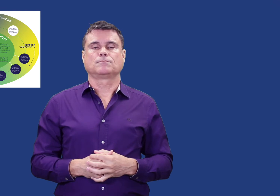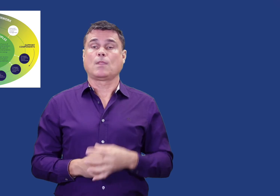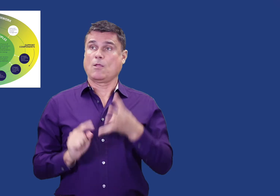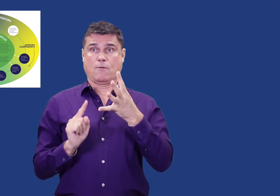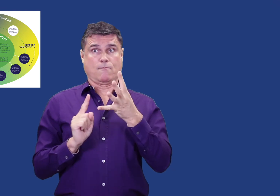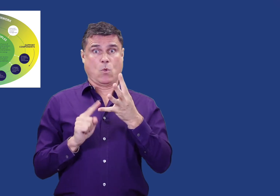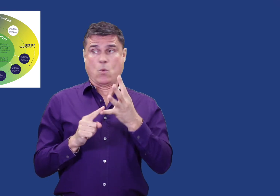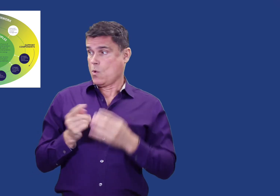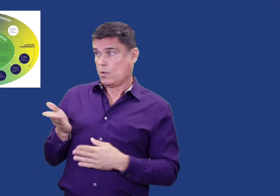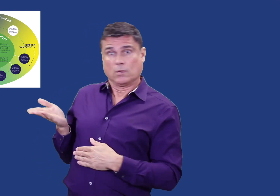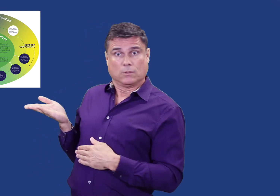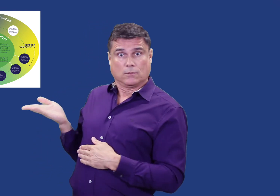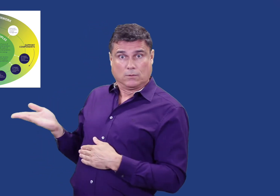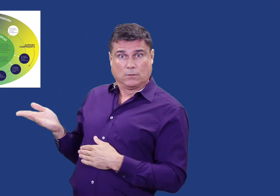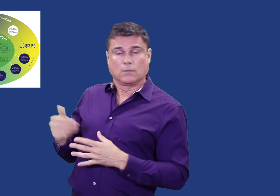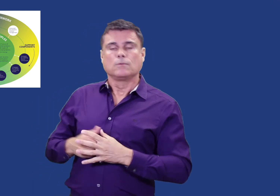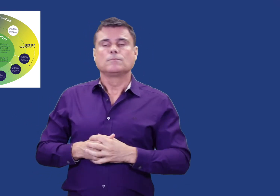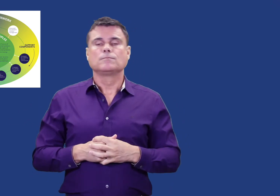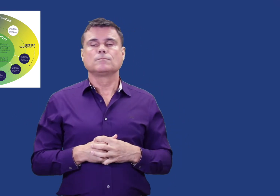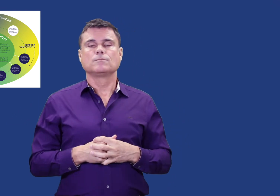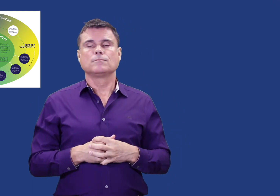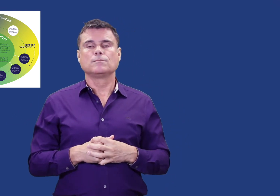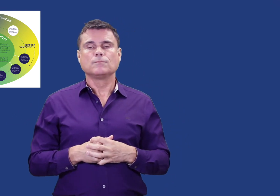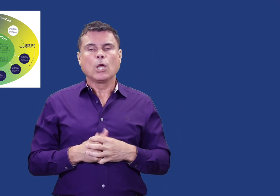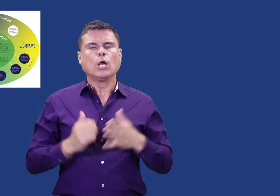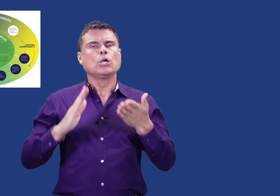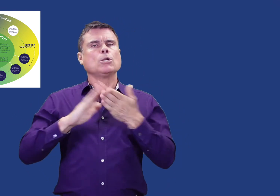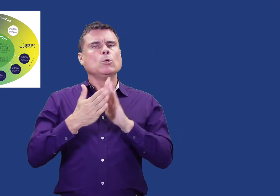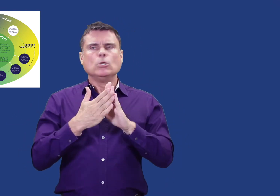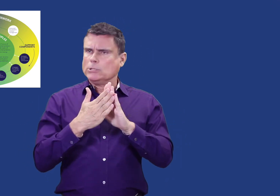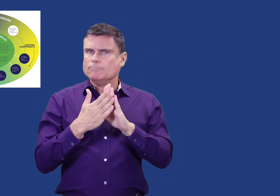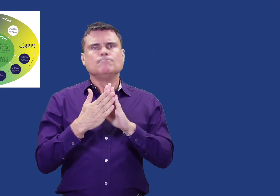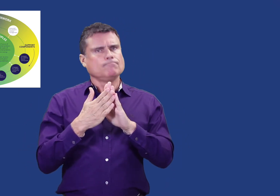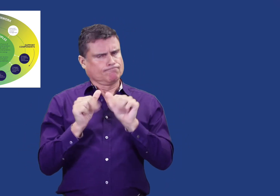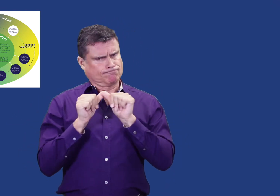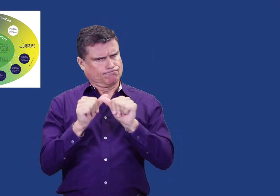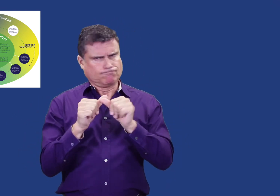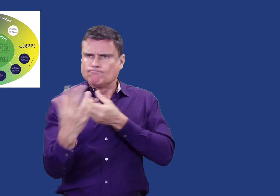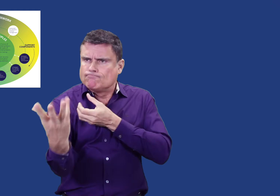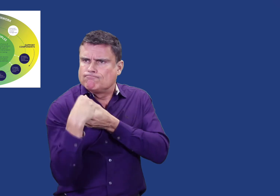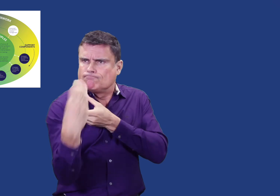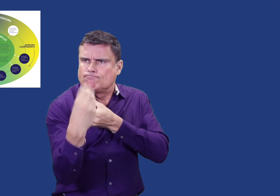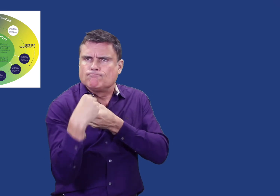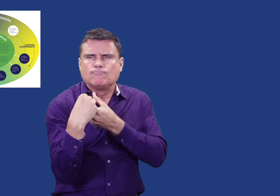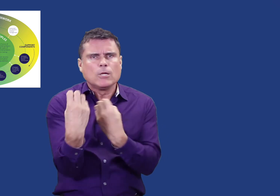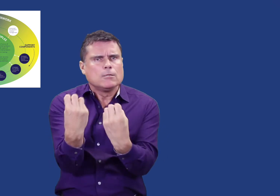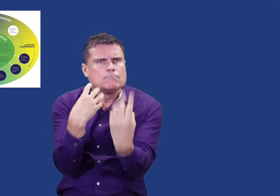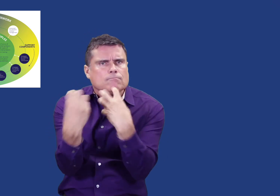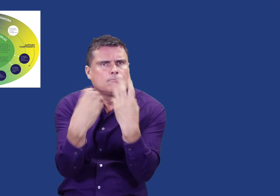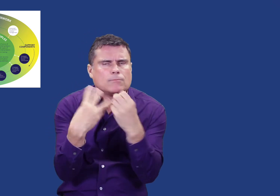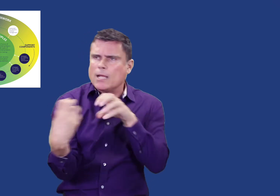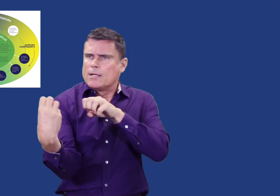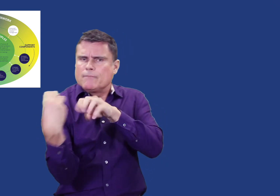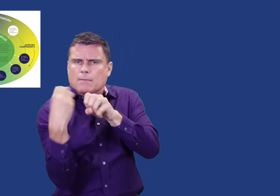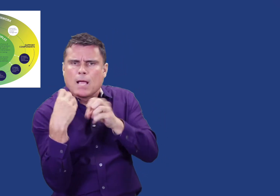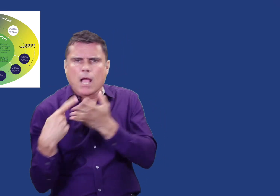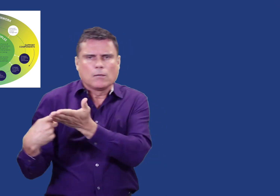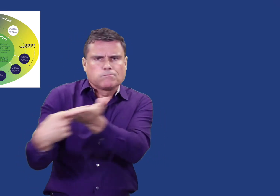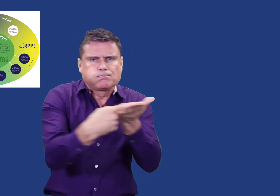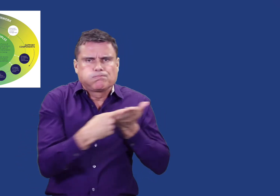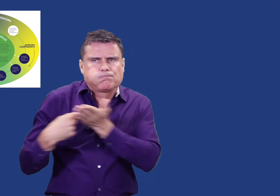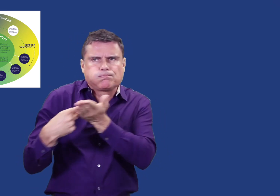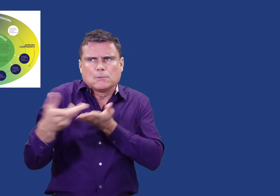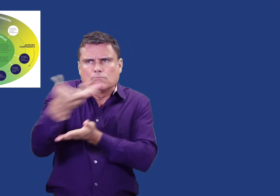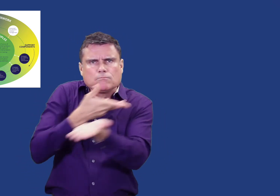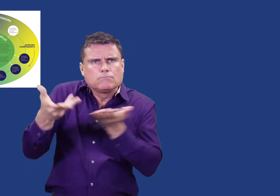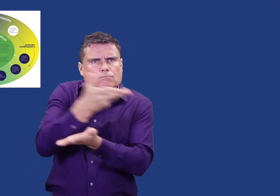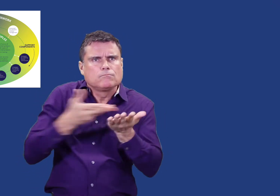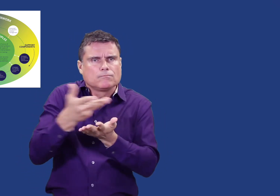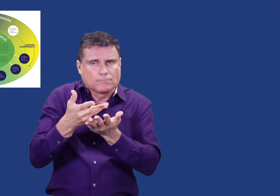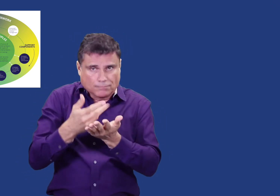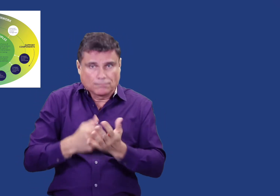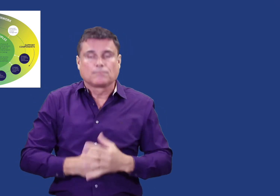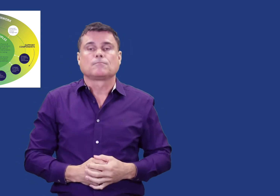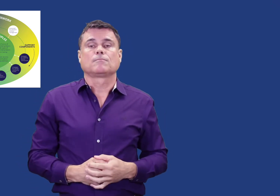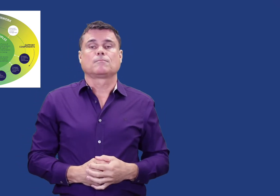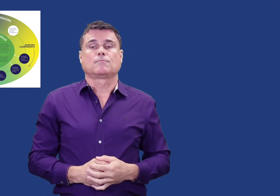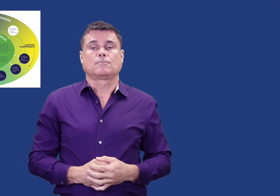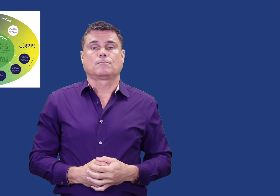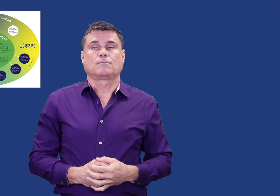4. CONTINUOUS COMMUNITY INPUT MECHANISMS